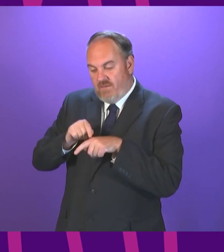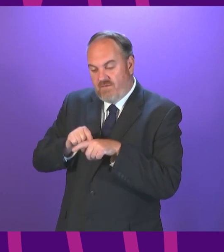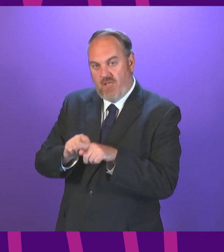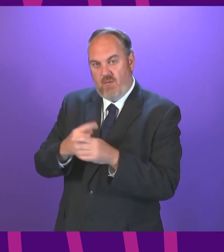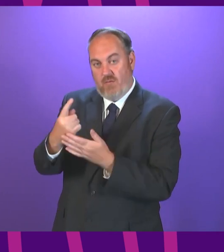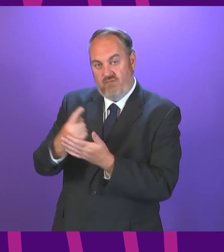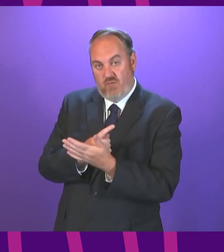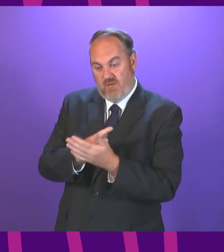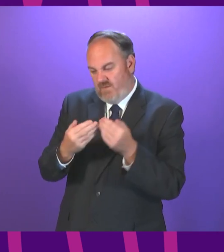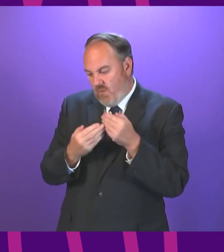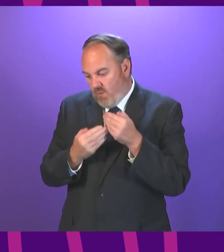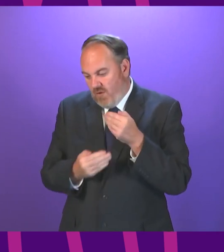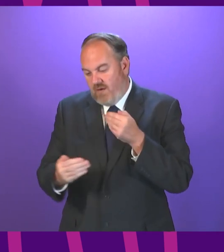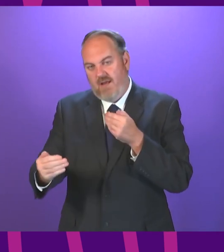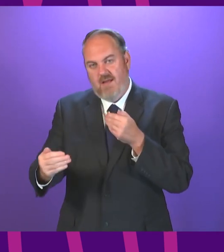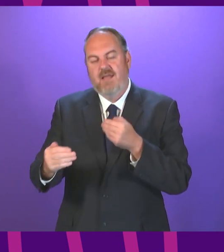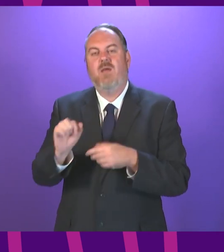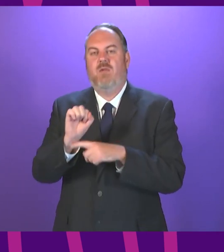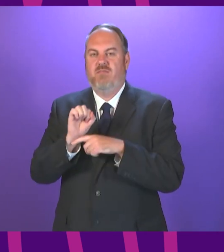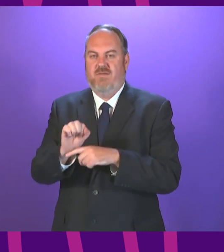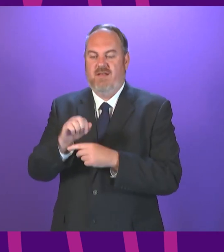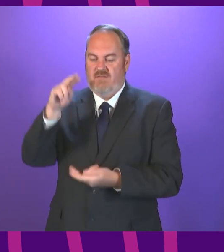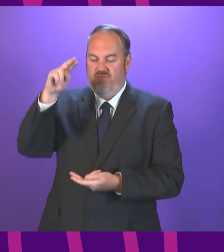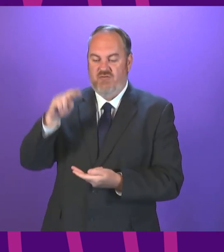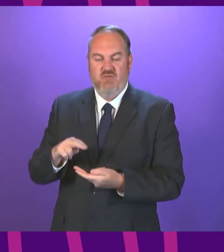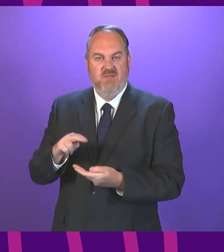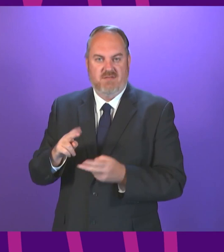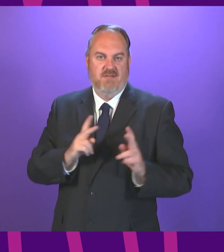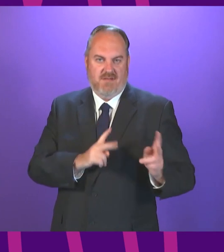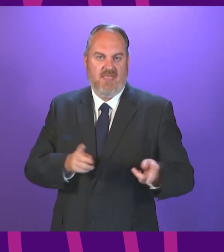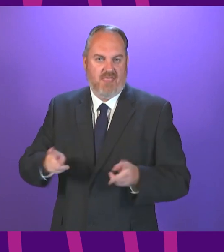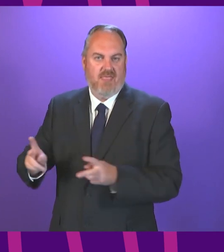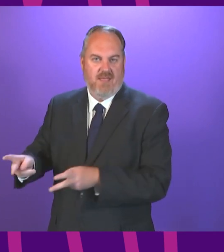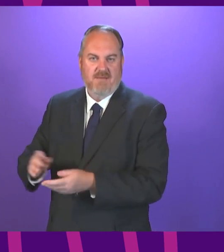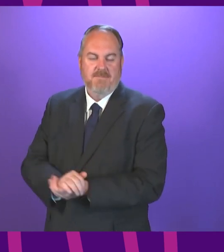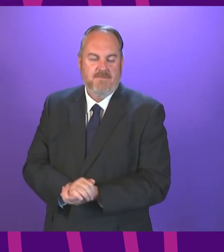of life. Also, because a gradual approach also stands the best chance of being sustainable,